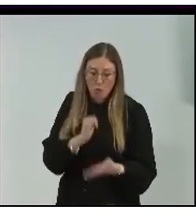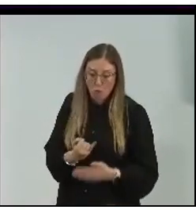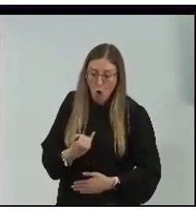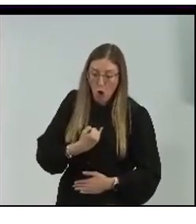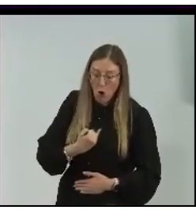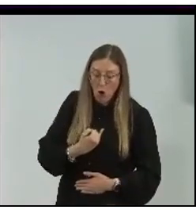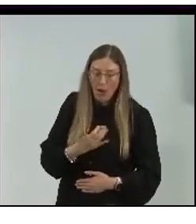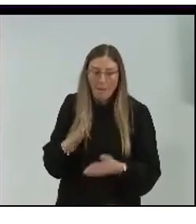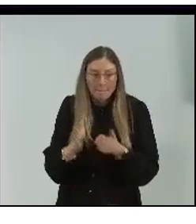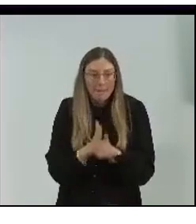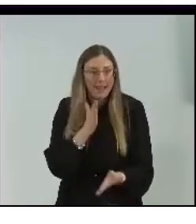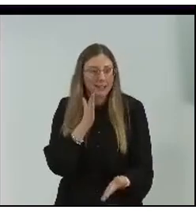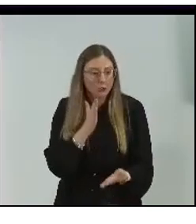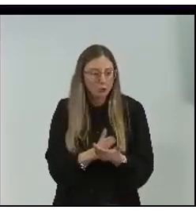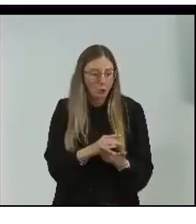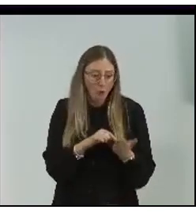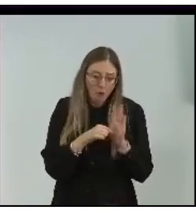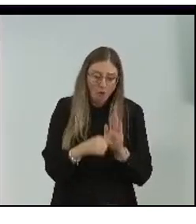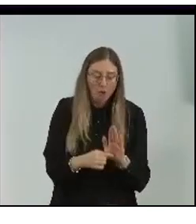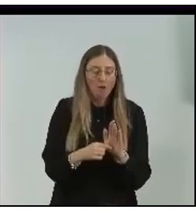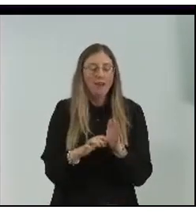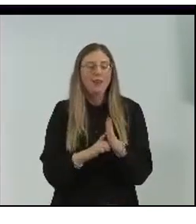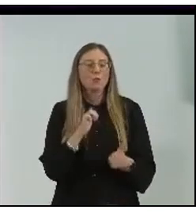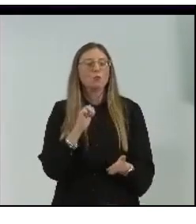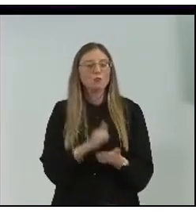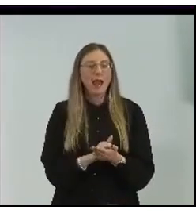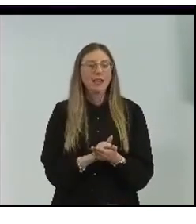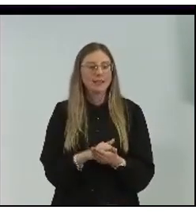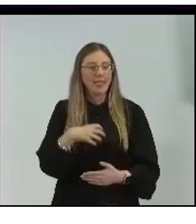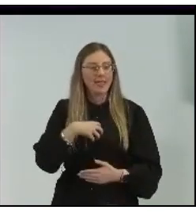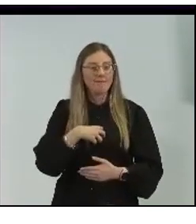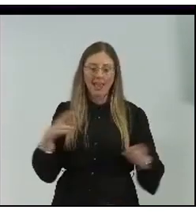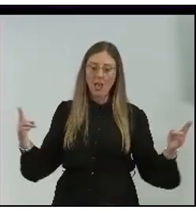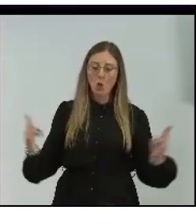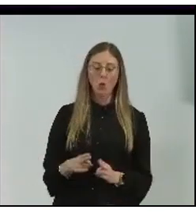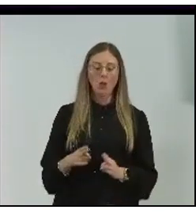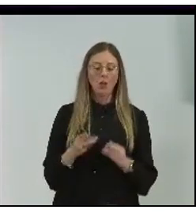And I want to make sure that I get this right. It reduces that fear because you're hearing